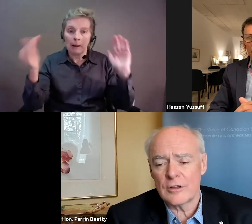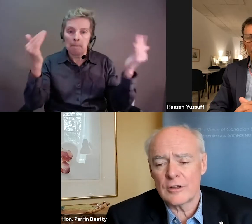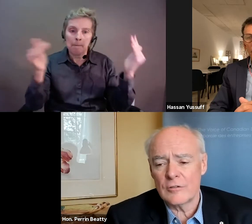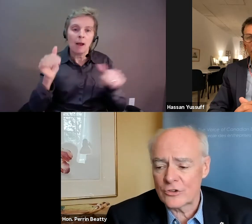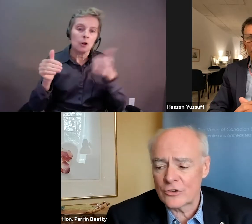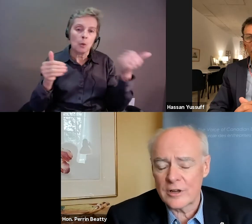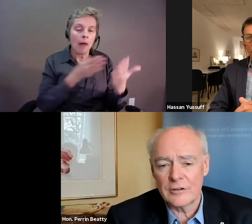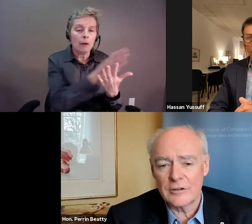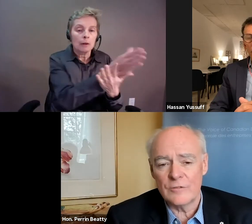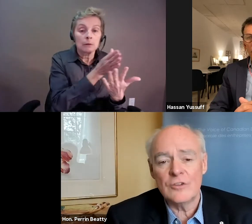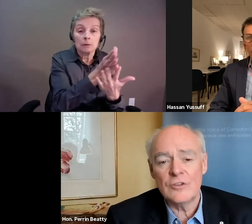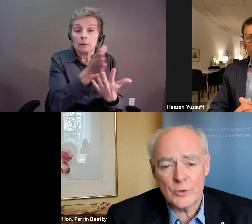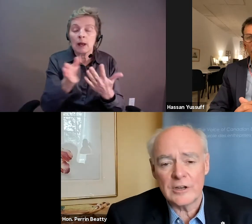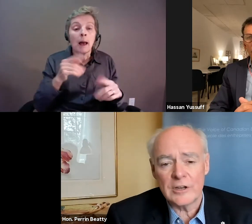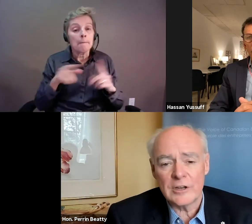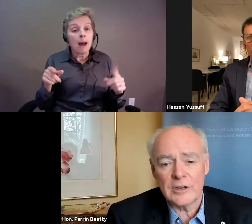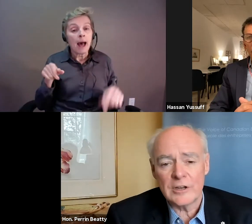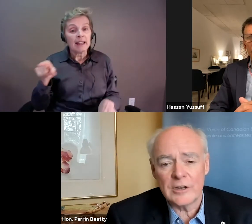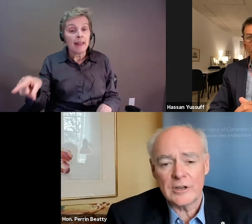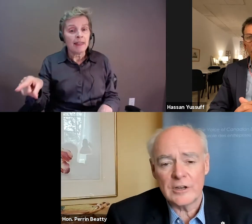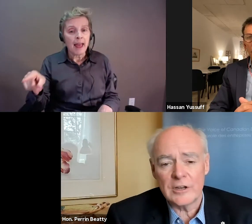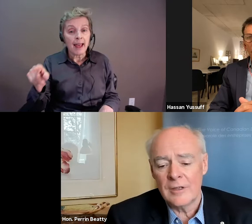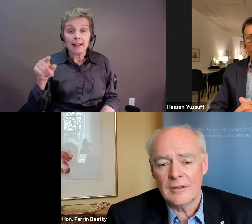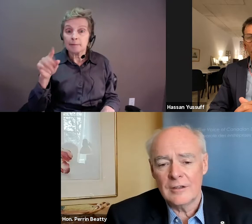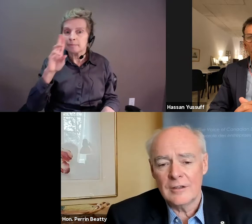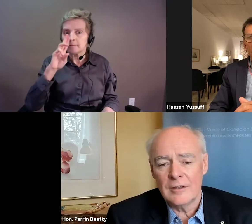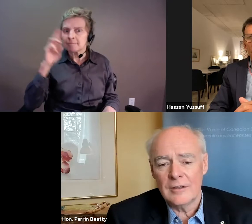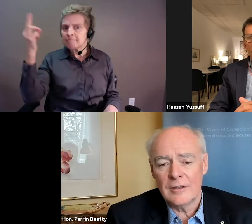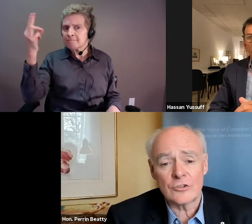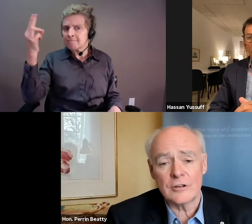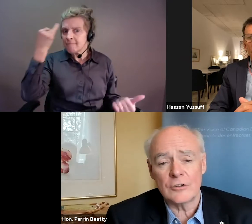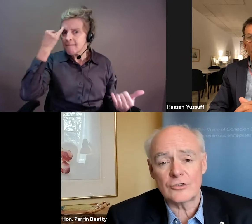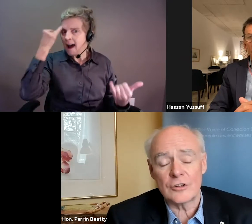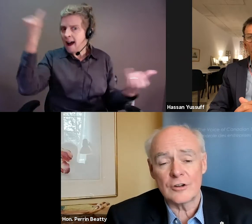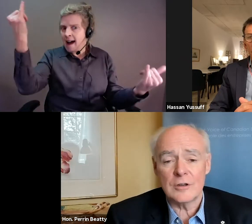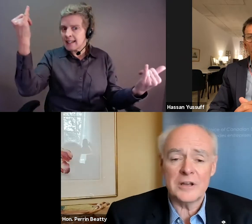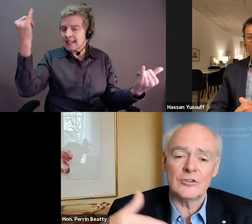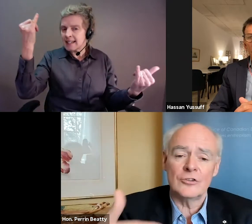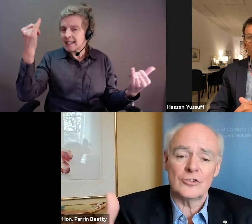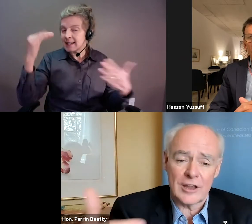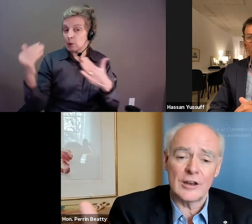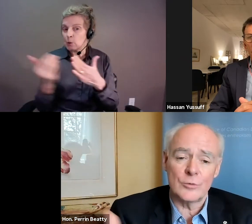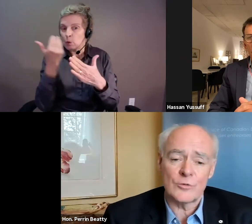they have demonstrated a degree of ingenuity and innovativeness that is in many instances ahead of